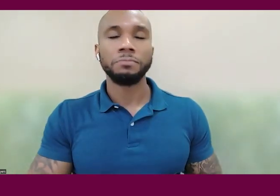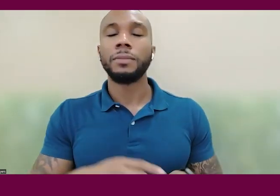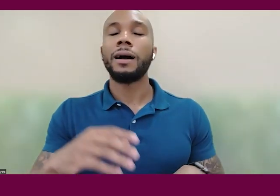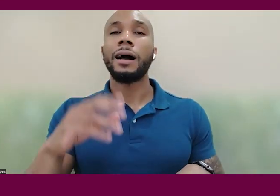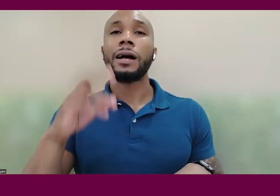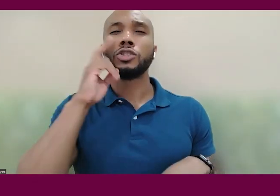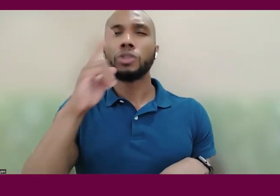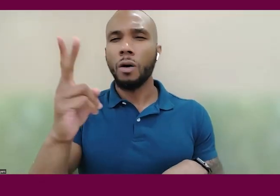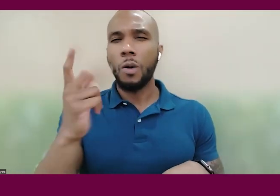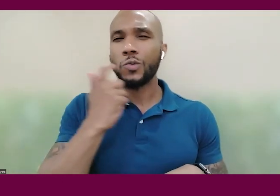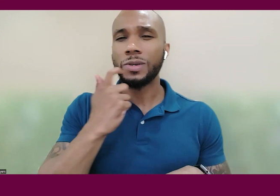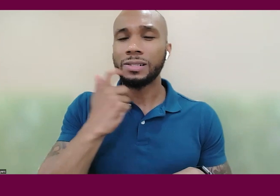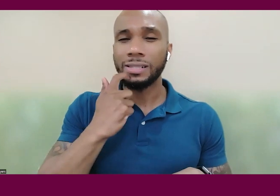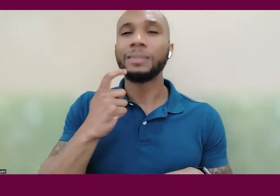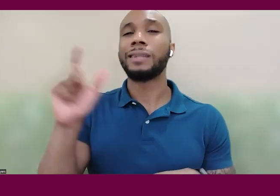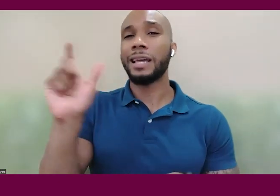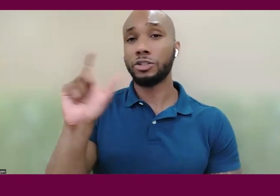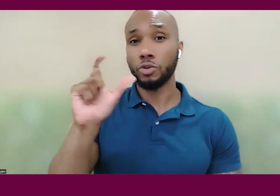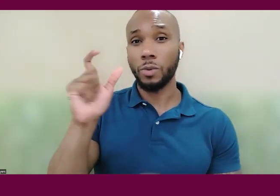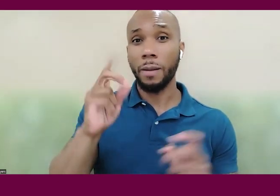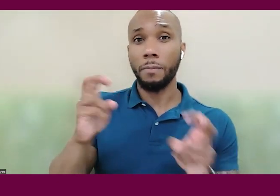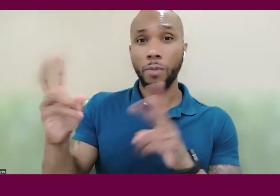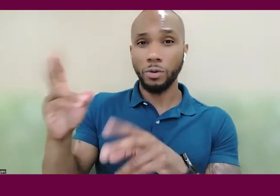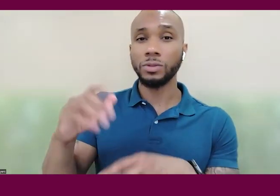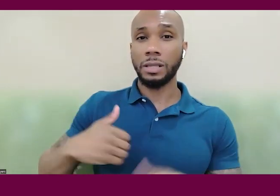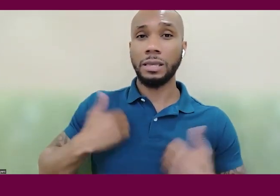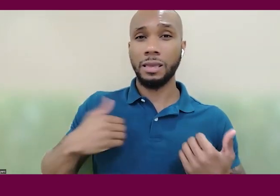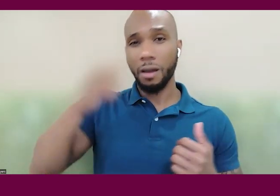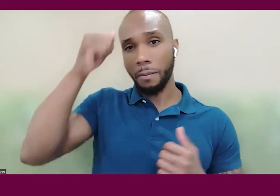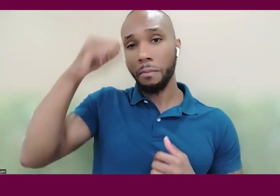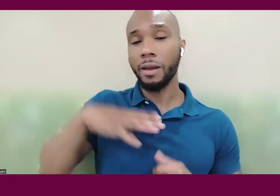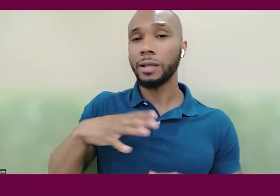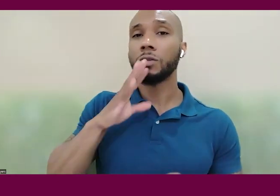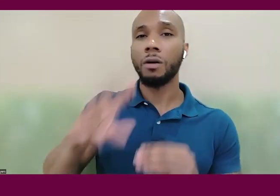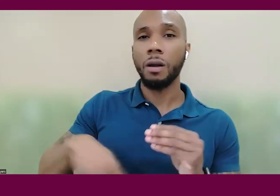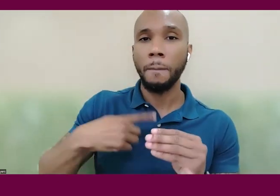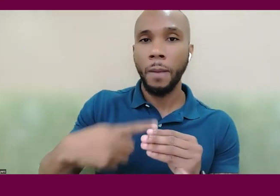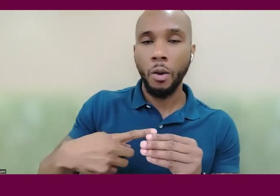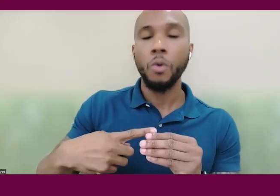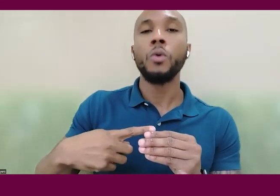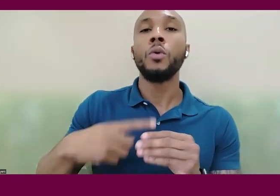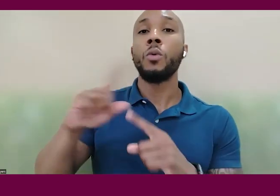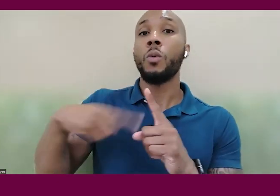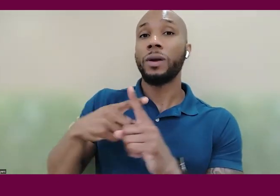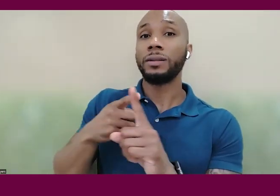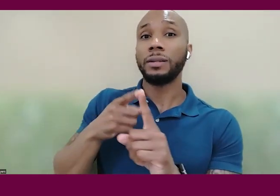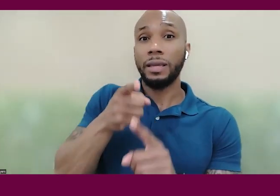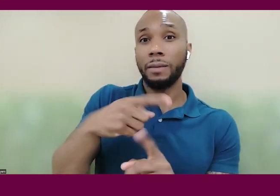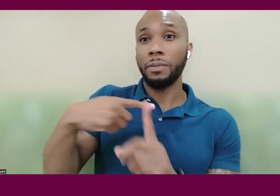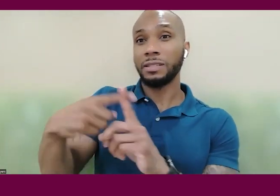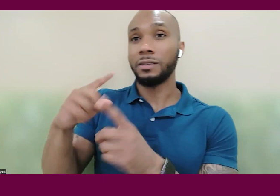I saw a recent Instagram post of a young man talking about when he and his friends were